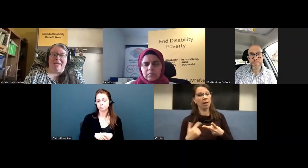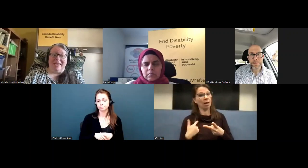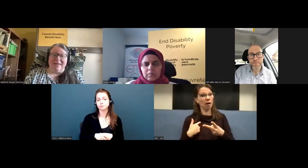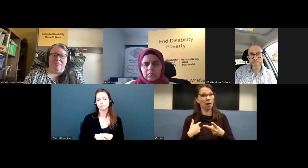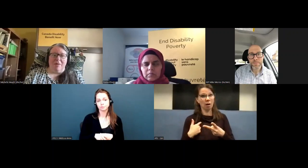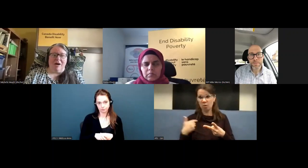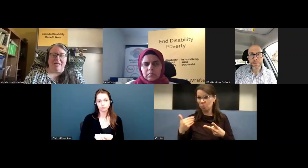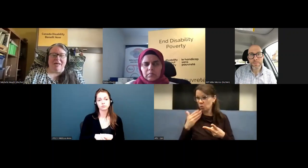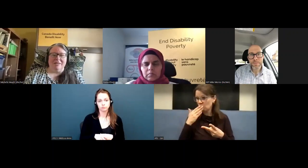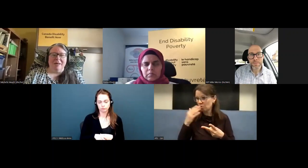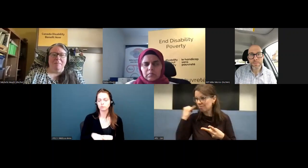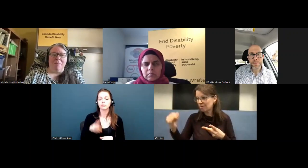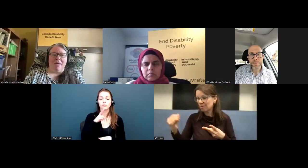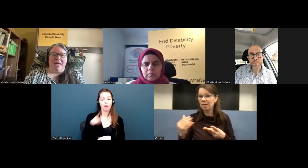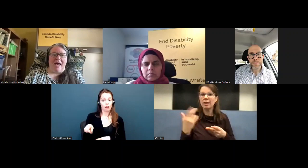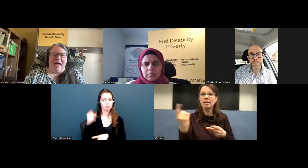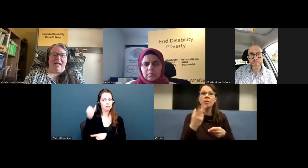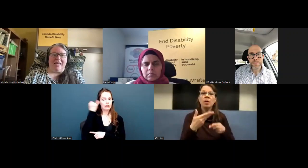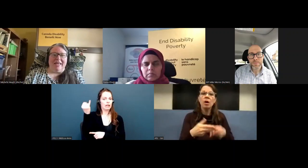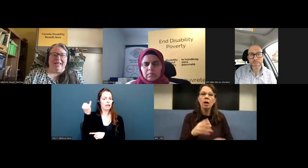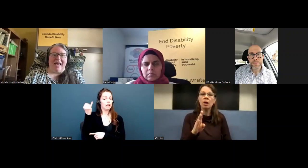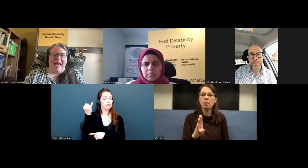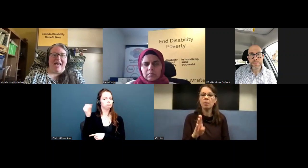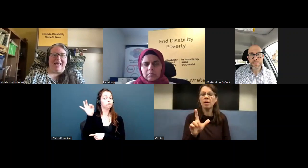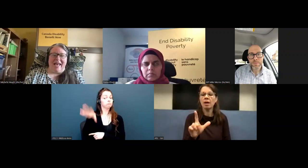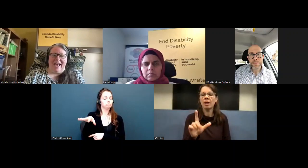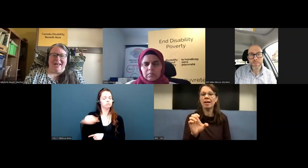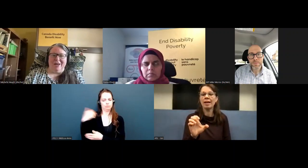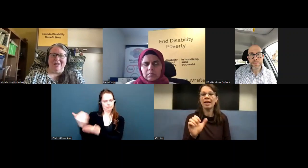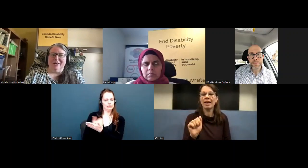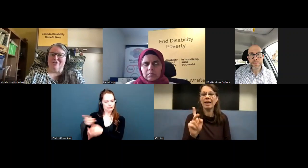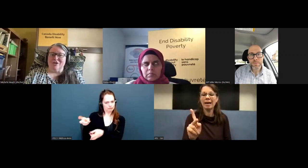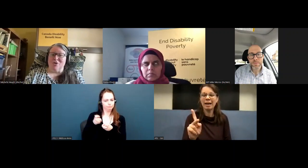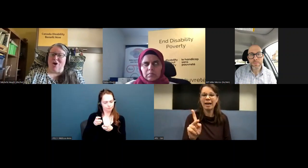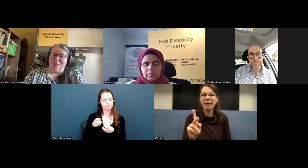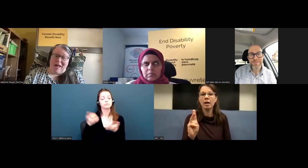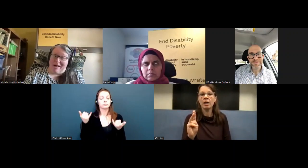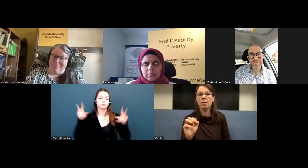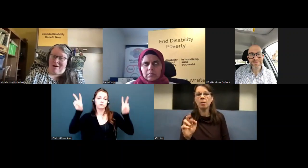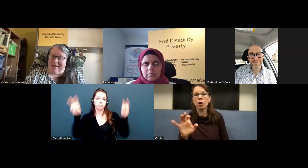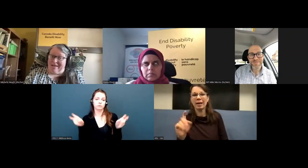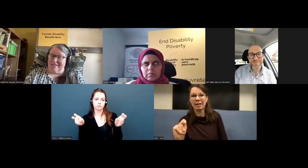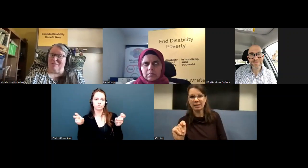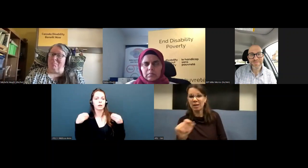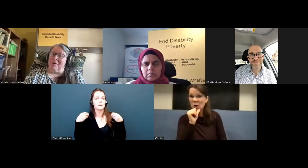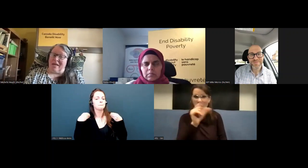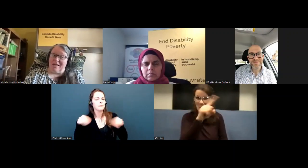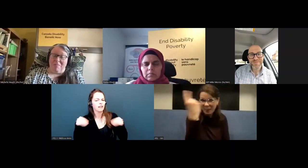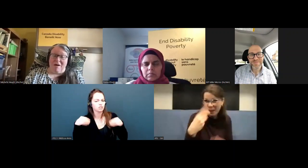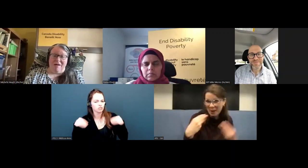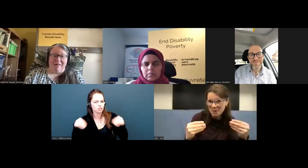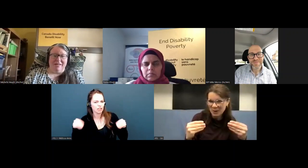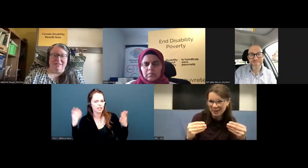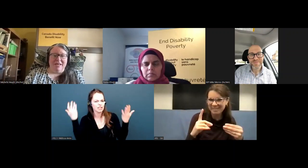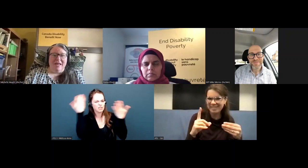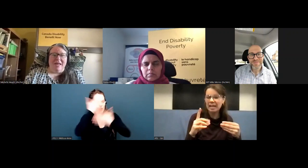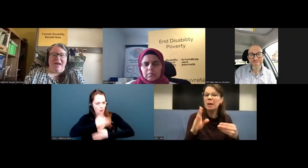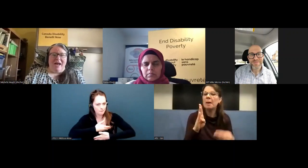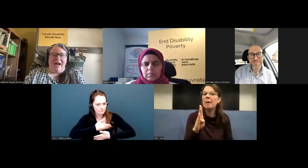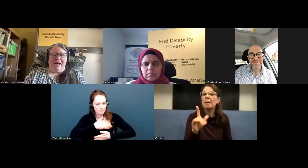MARKET, B-L-E-A-K, NOT THE BLACK MARKET, BUT THE BLEAK MARKET.